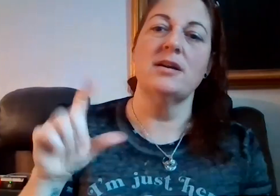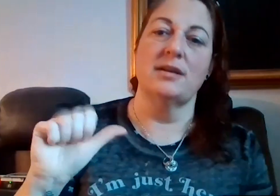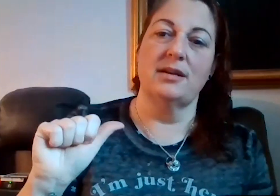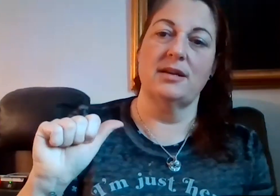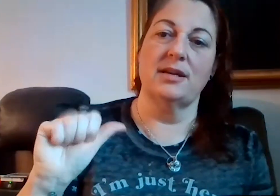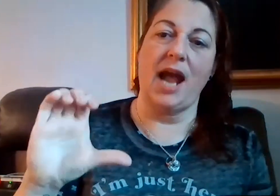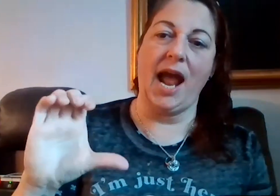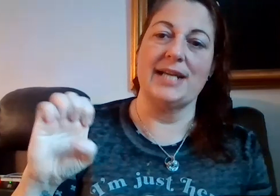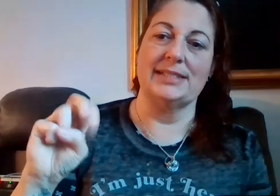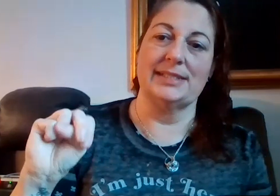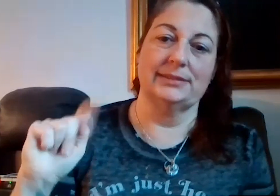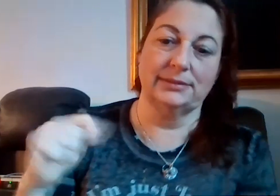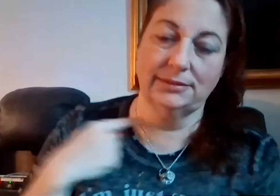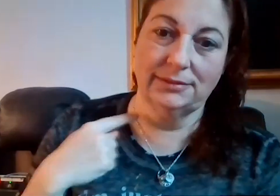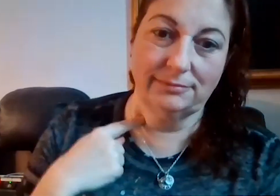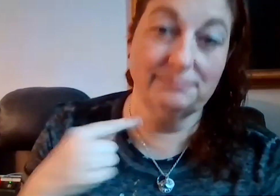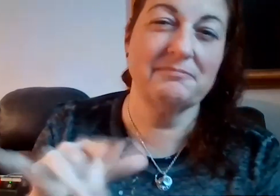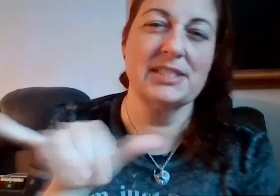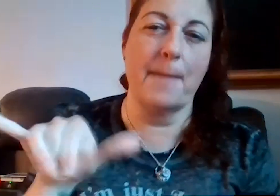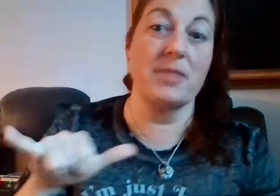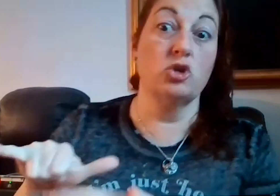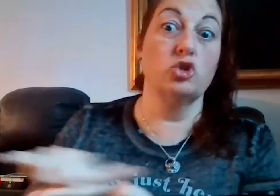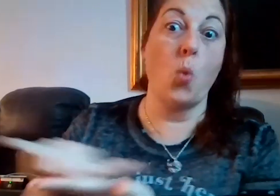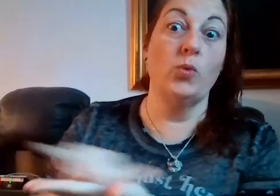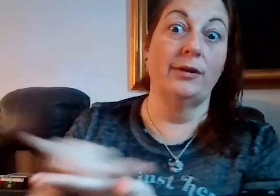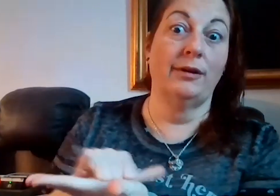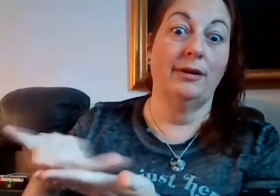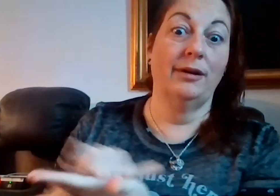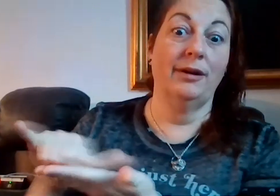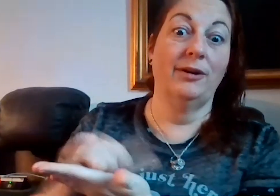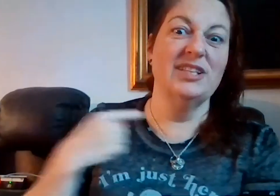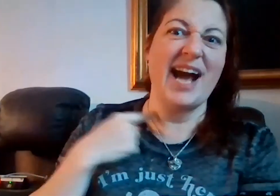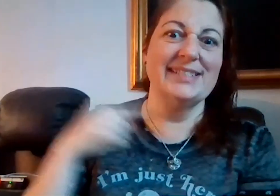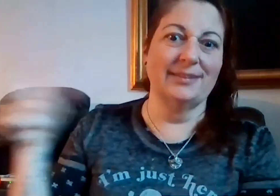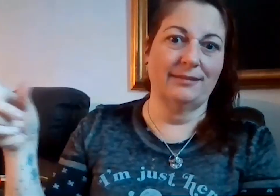Even within America there's different types of accents